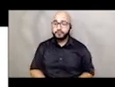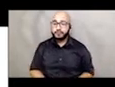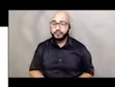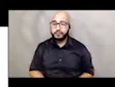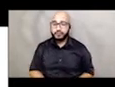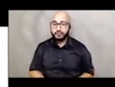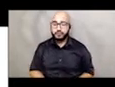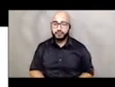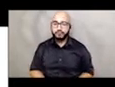Thank you.